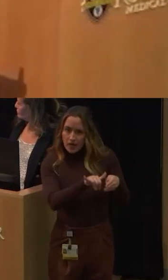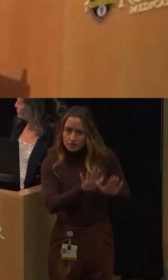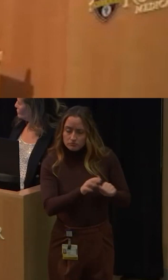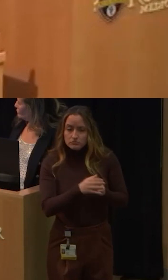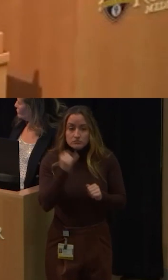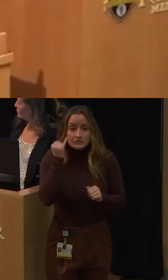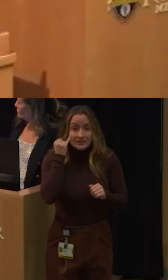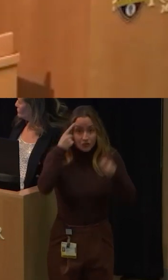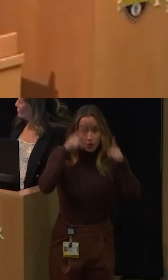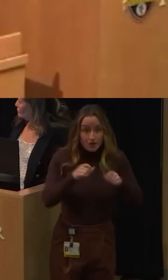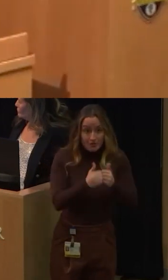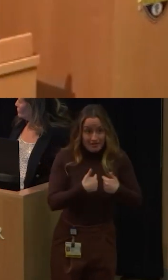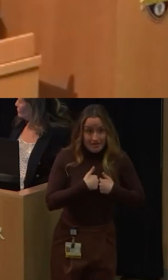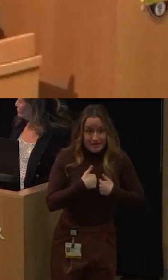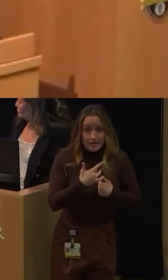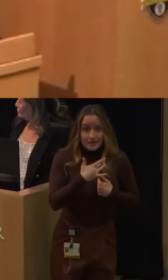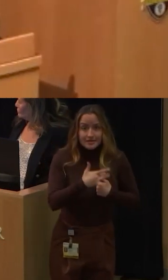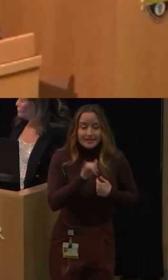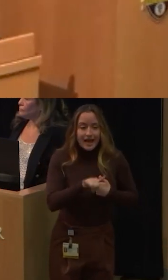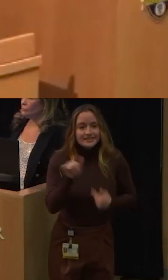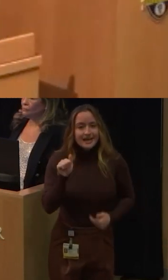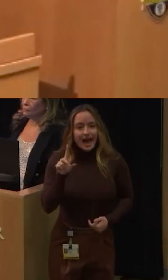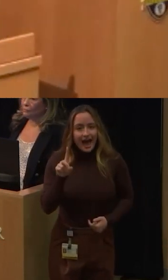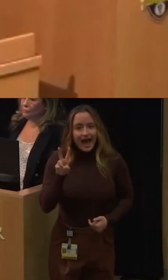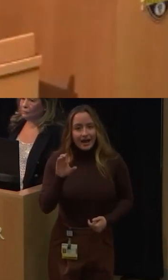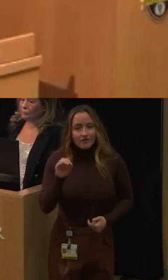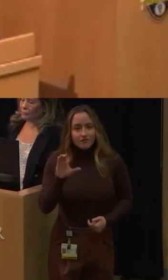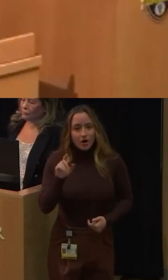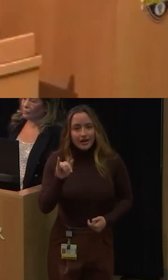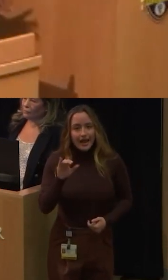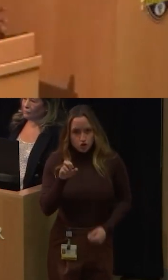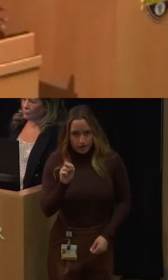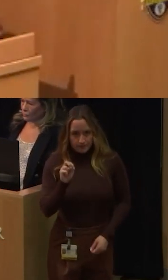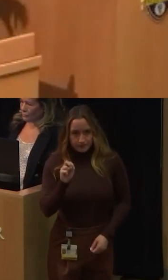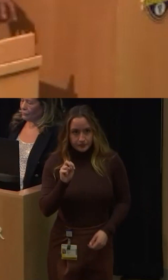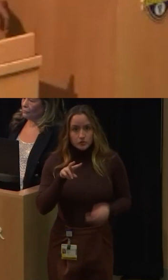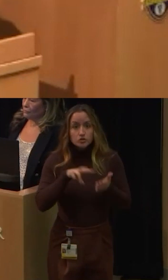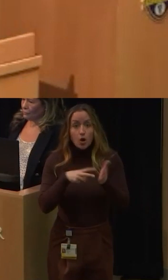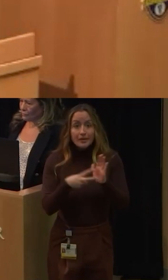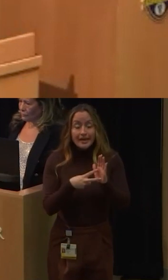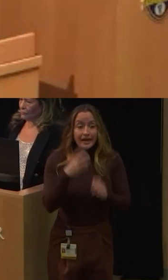a lot of times, we think of that work as an avocation, as something that we do outside of our day-to-day job.